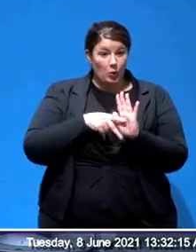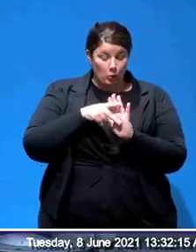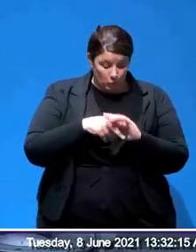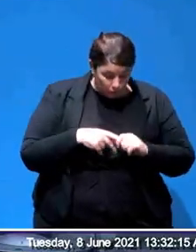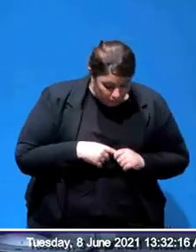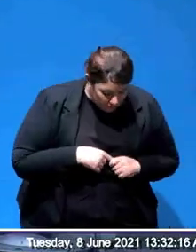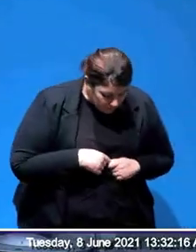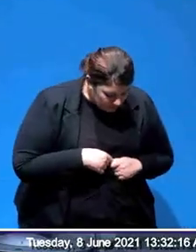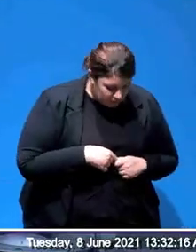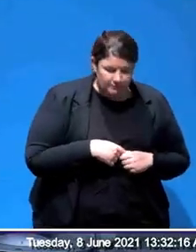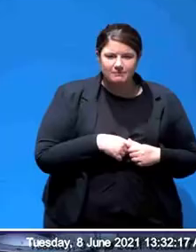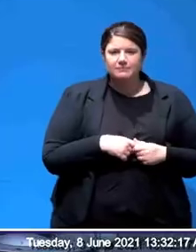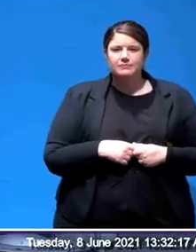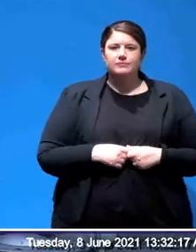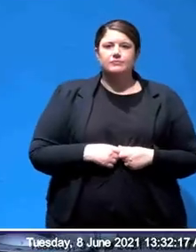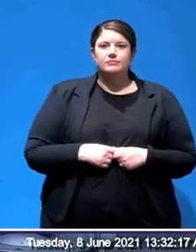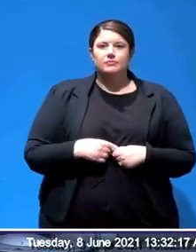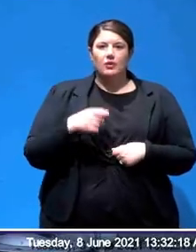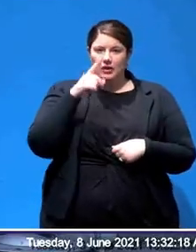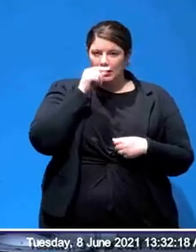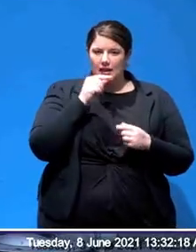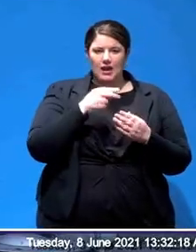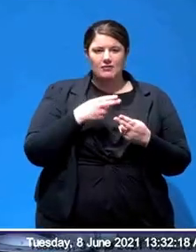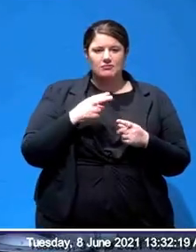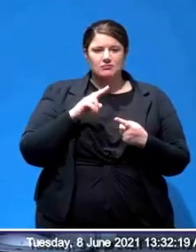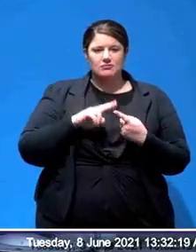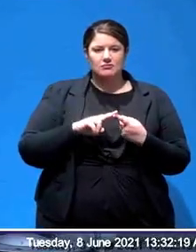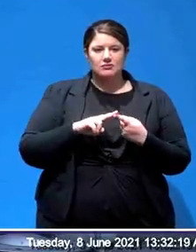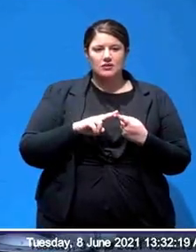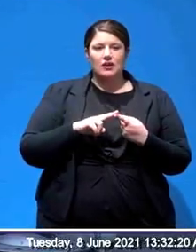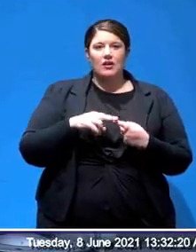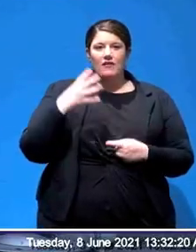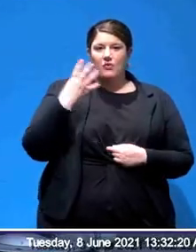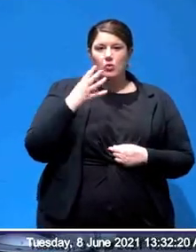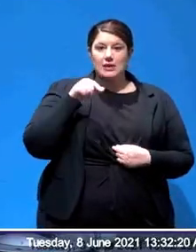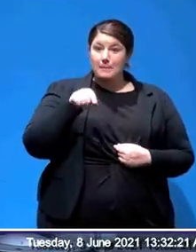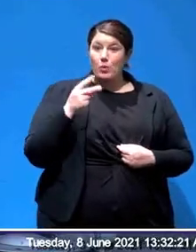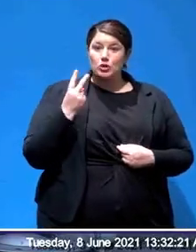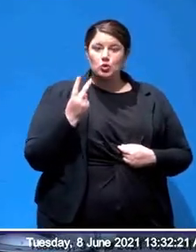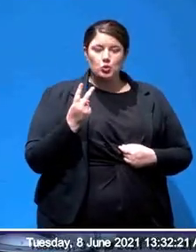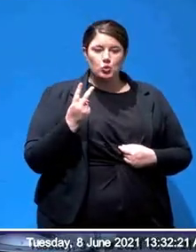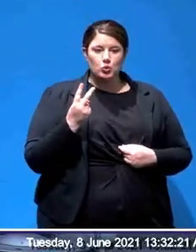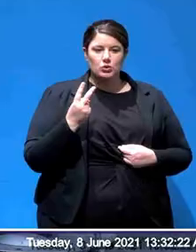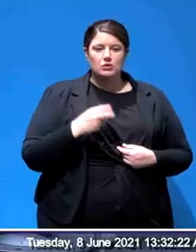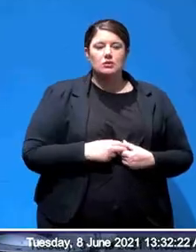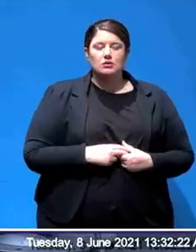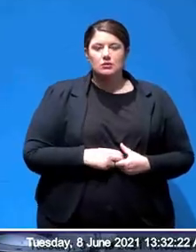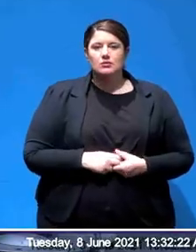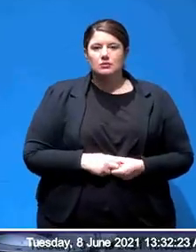Could that be tendered and marked exhibit 14-2. Yes, that will be done. Thank you.